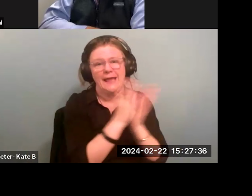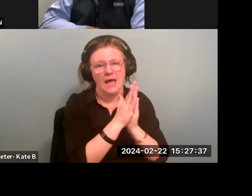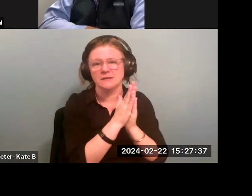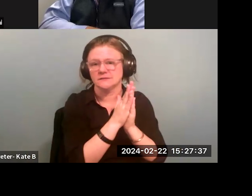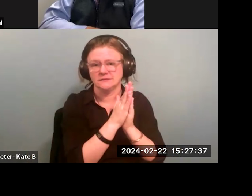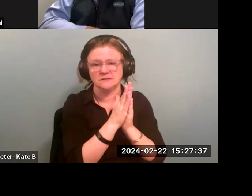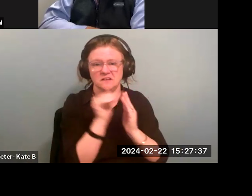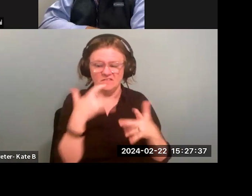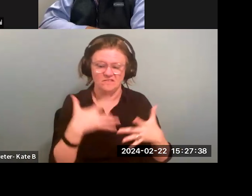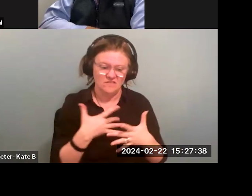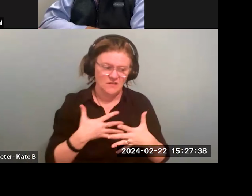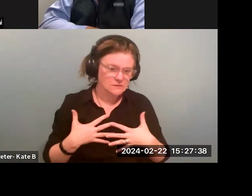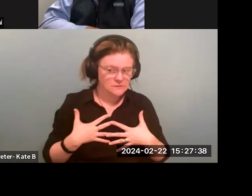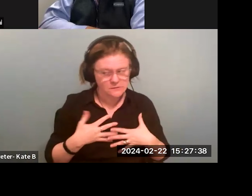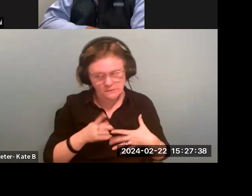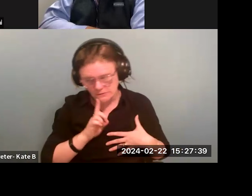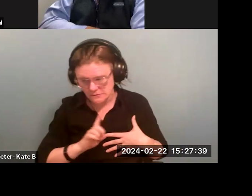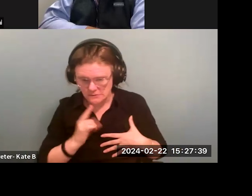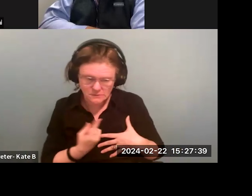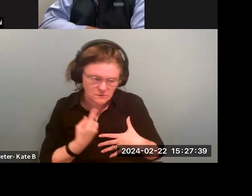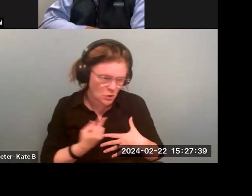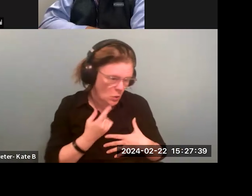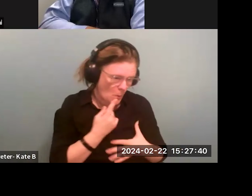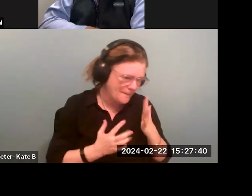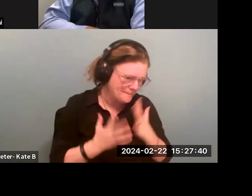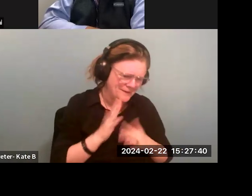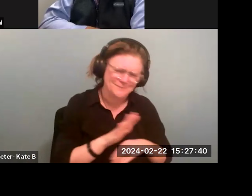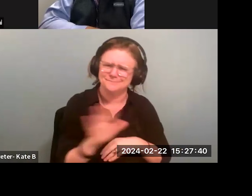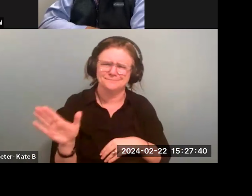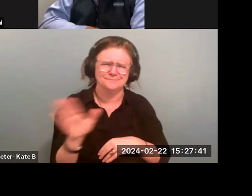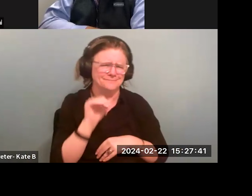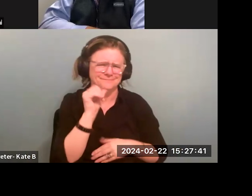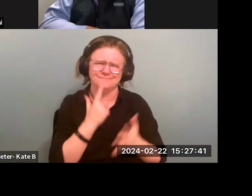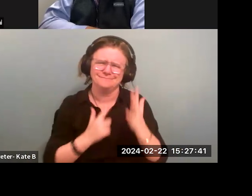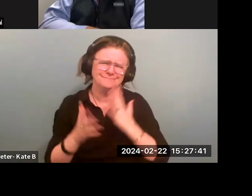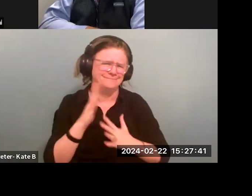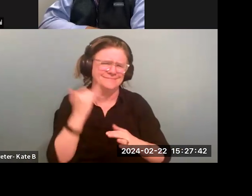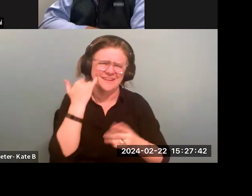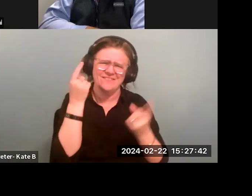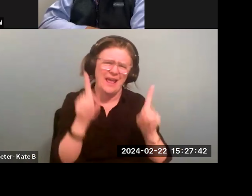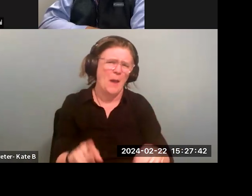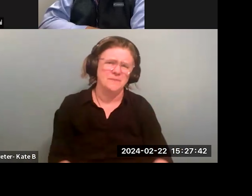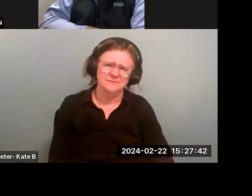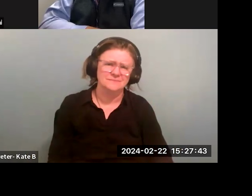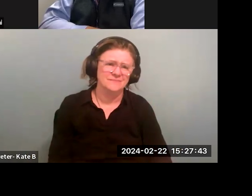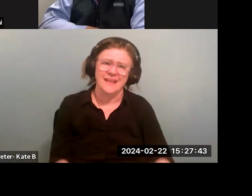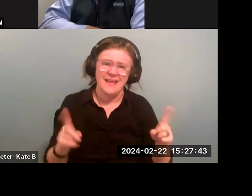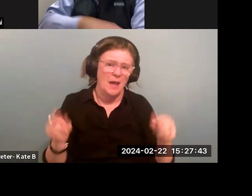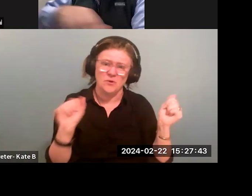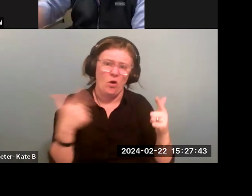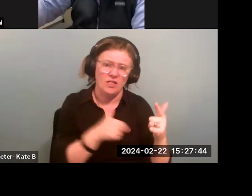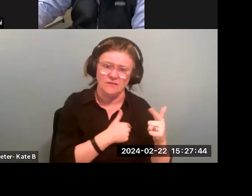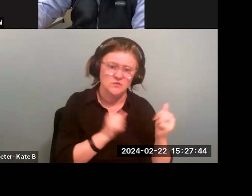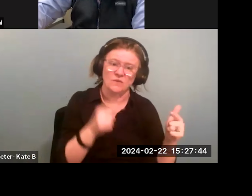Don't feel like you're alone. And like I said, don't feel embarrassed that it happened to you because at some point, it's happened to almost all of us, like Frank showed,